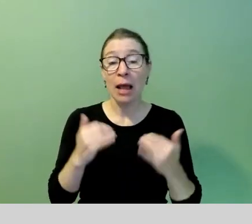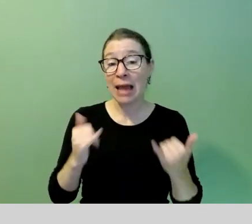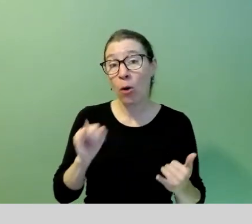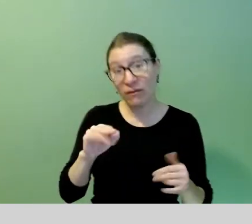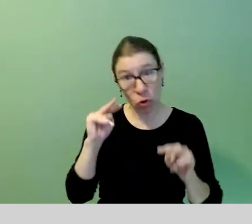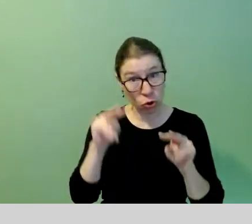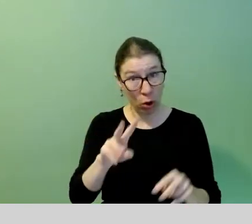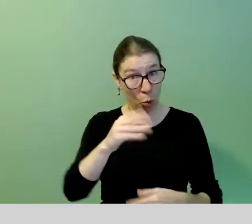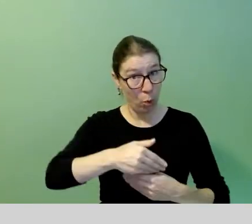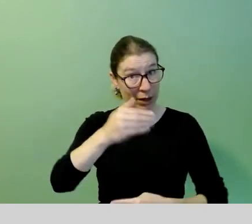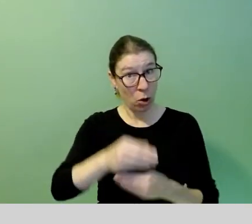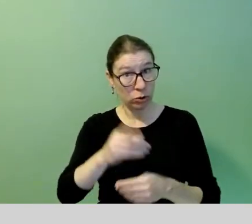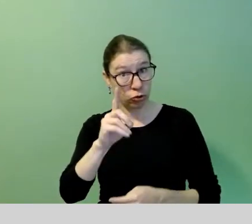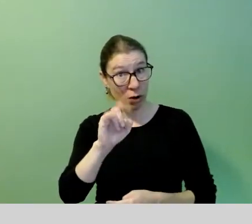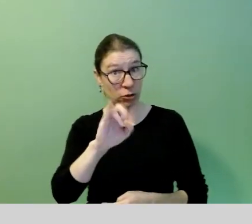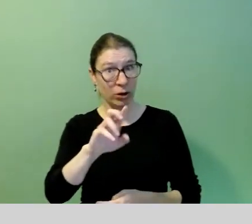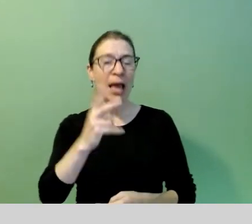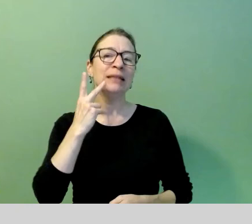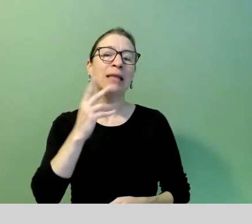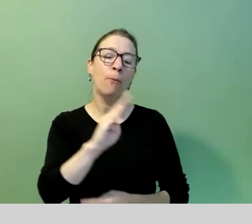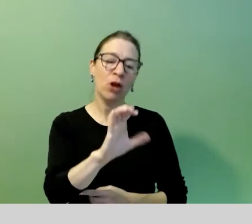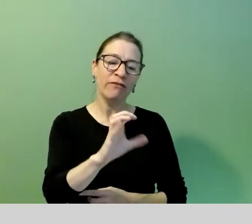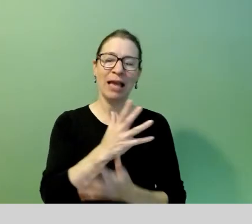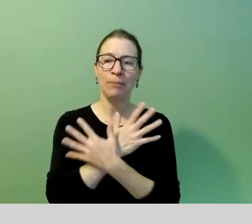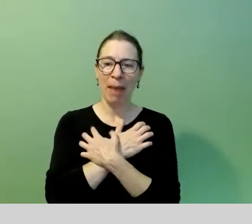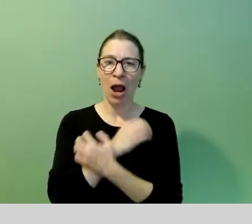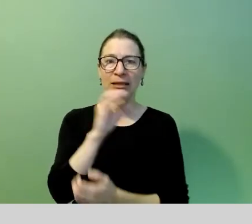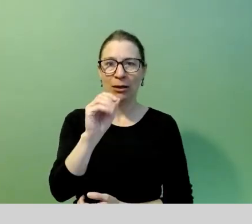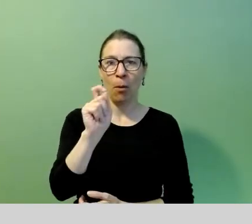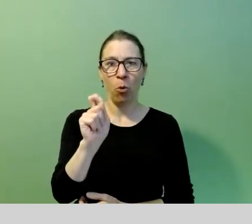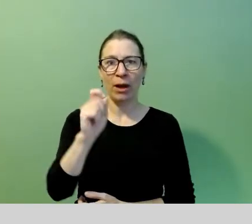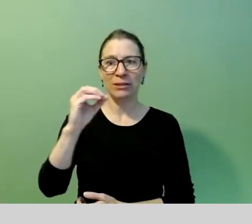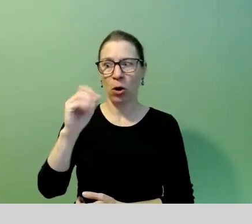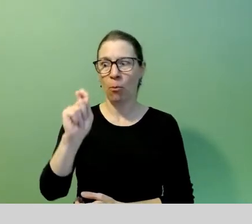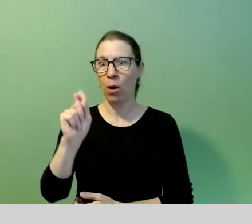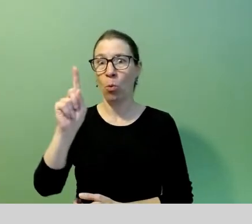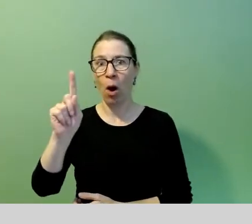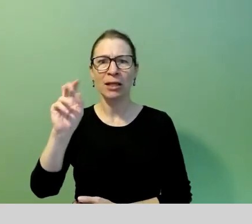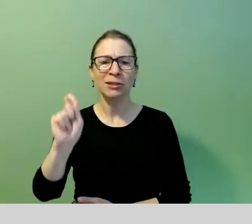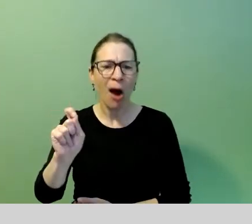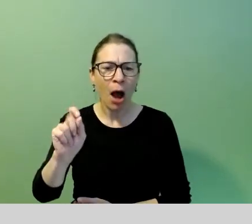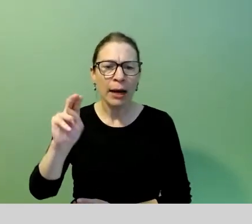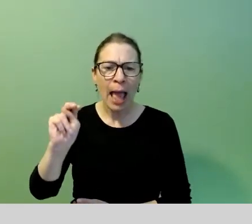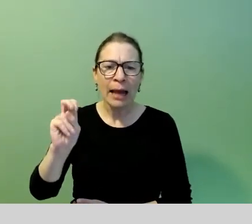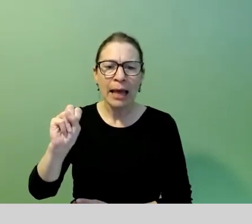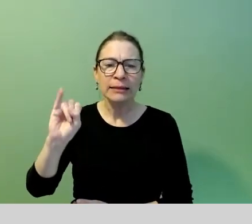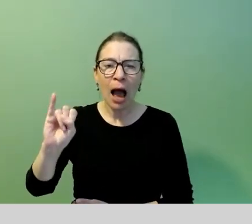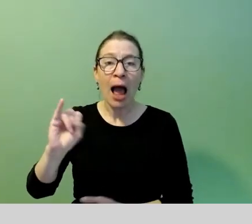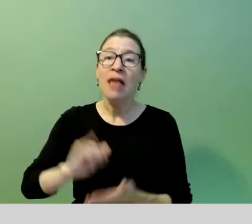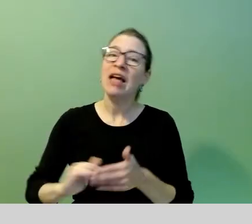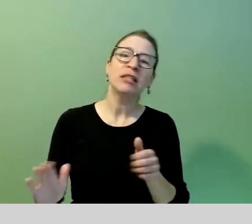we see a BriefcaseBear 0.0.1.MSI. This is a full featured windows installer.